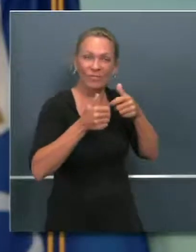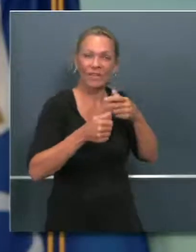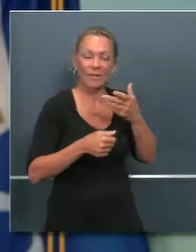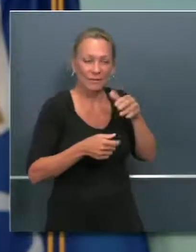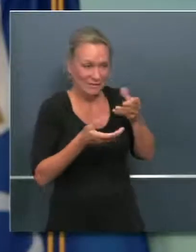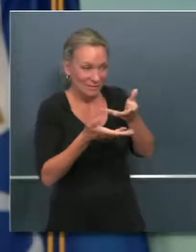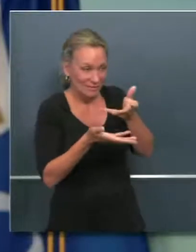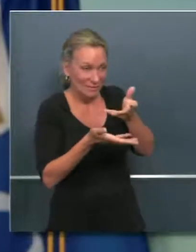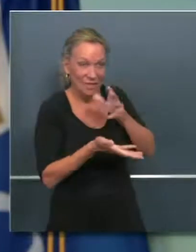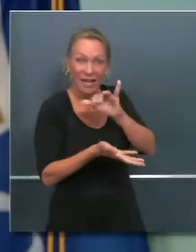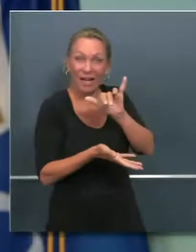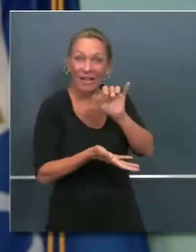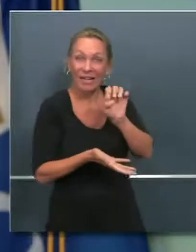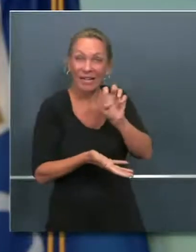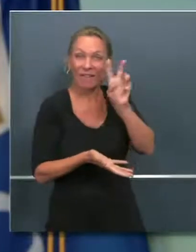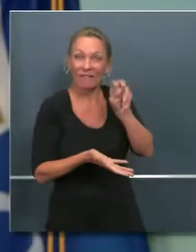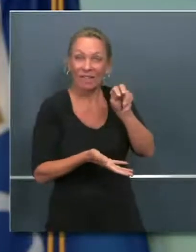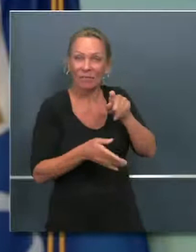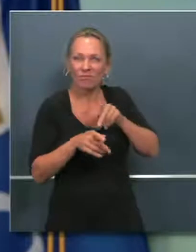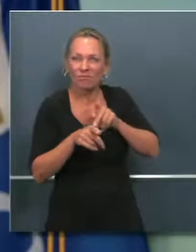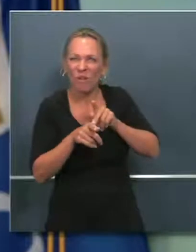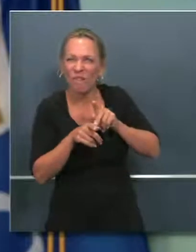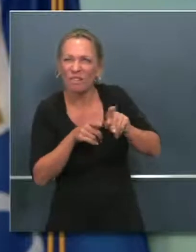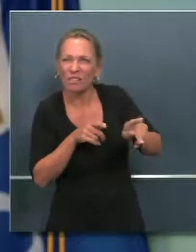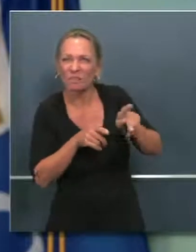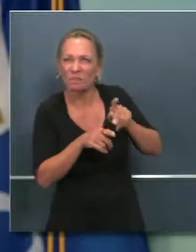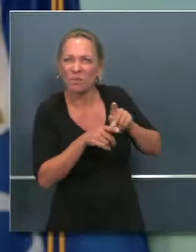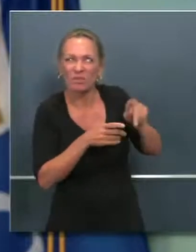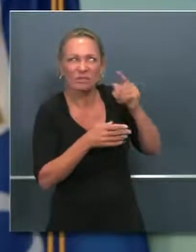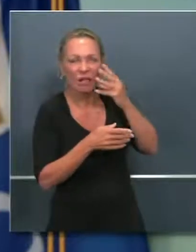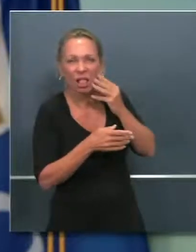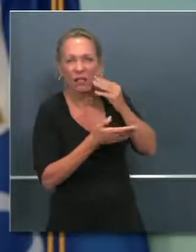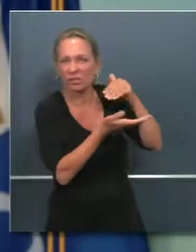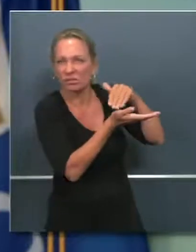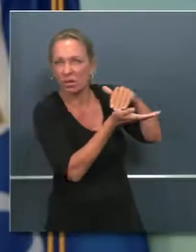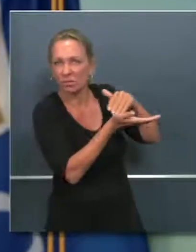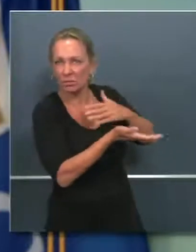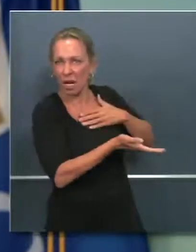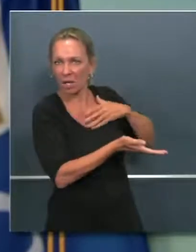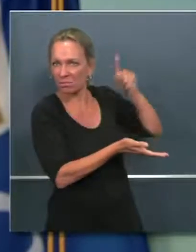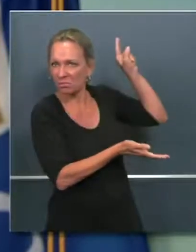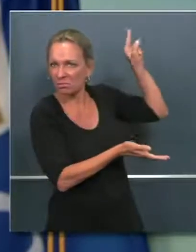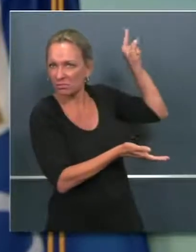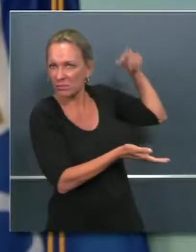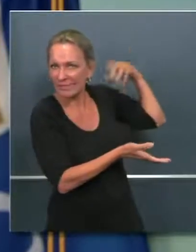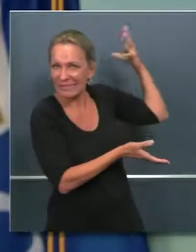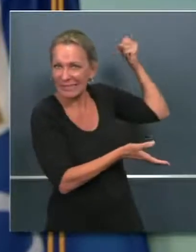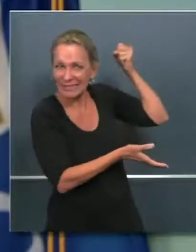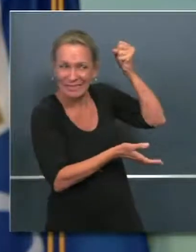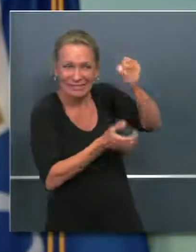officer their CEO which their city administrator hadn't really robust conversations very positive